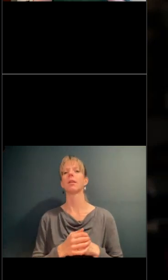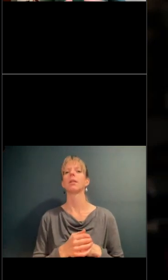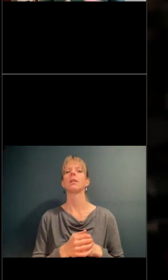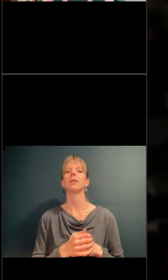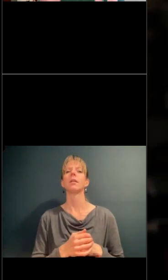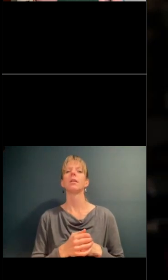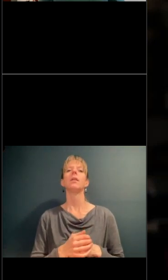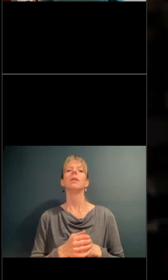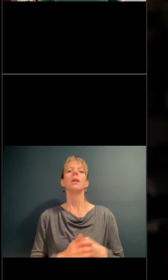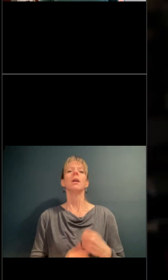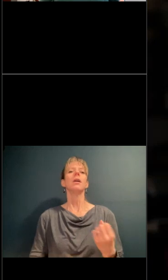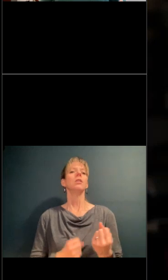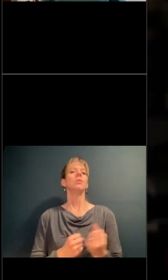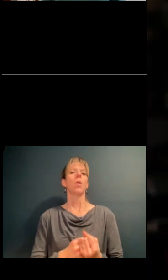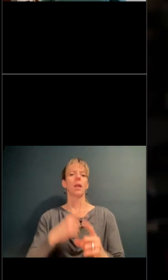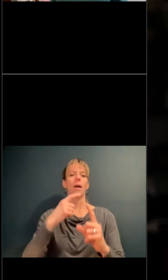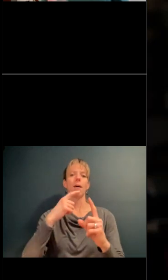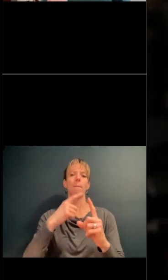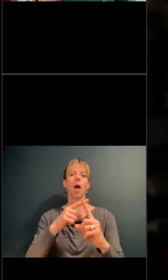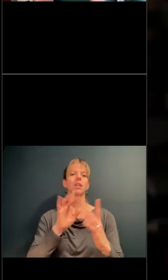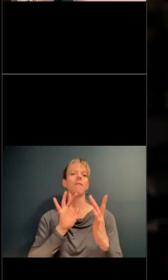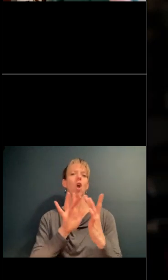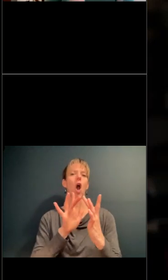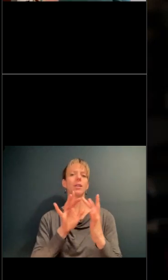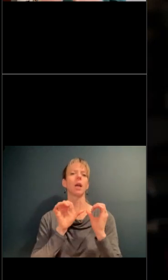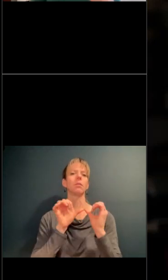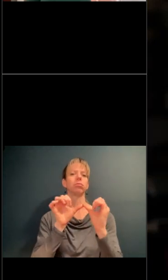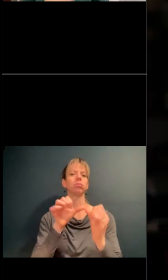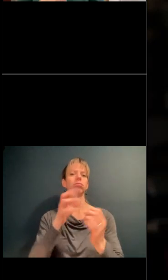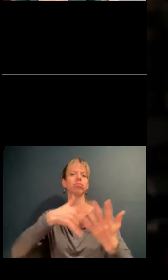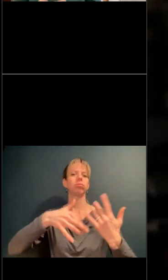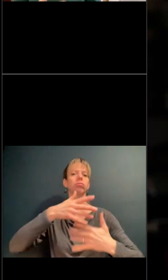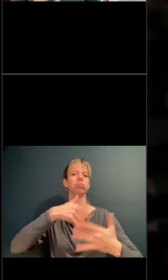contacts and interactions over time that ultimately changes attitudes.